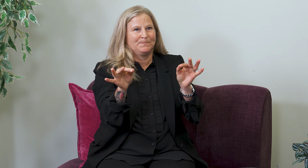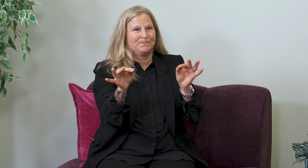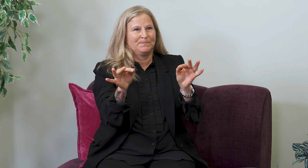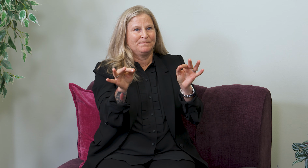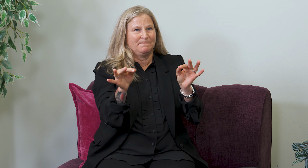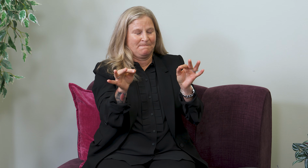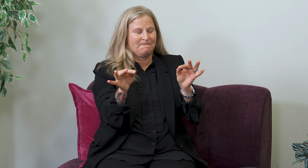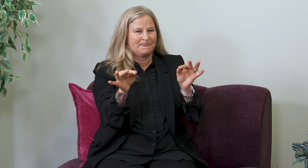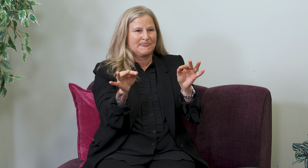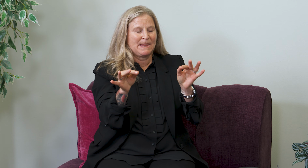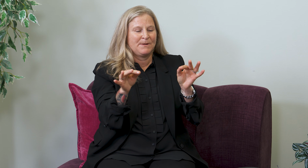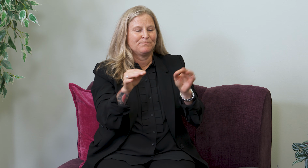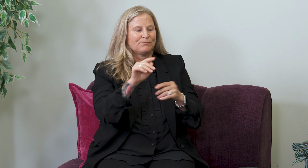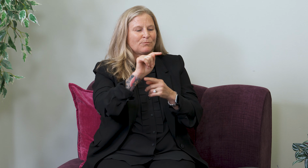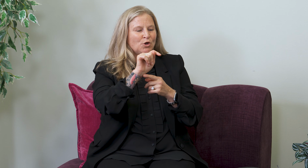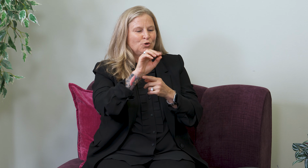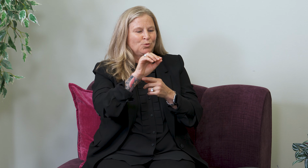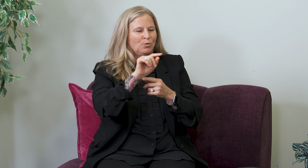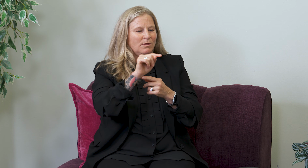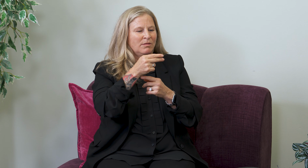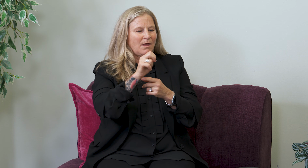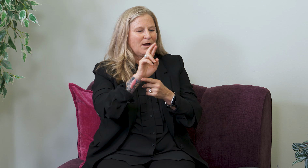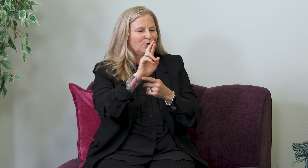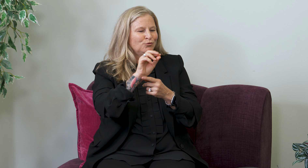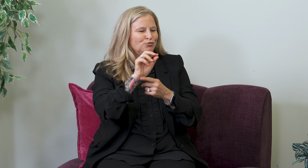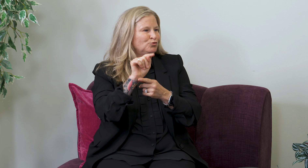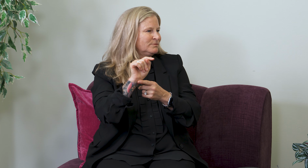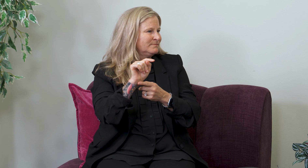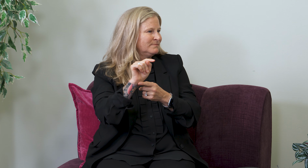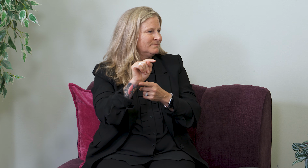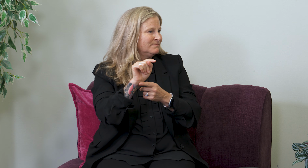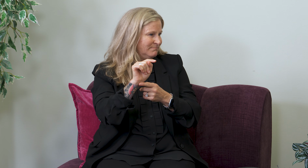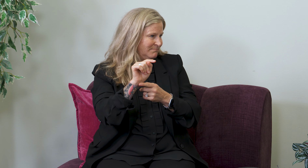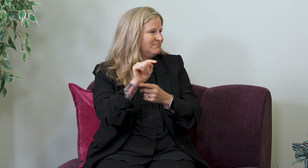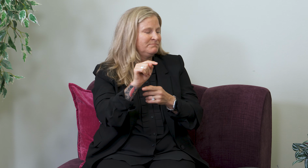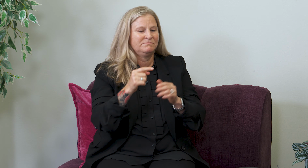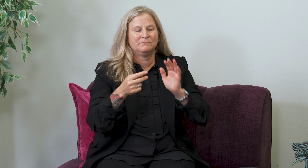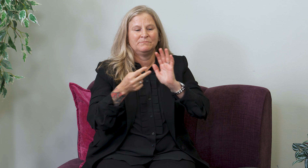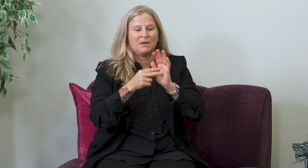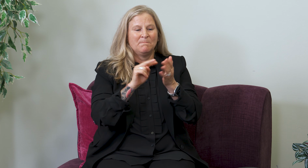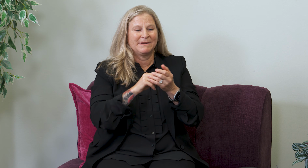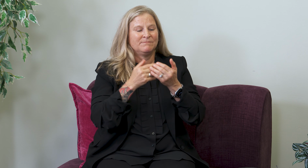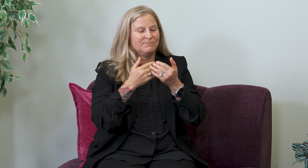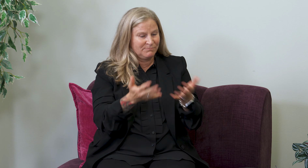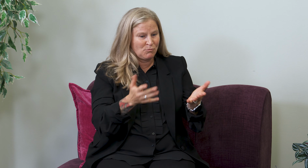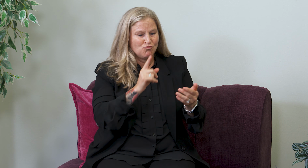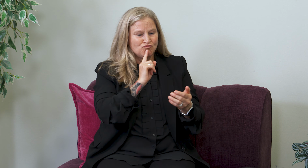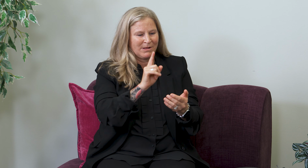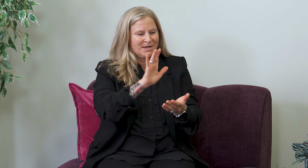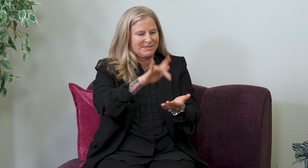I would say one simple phrase: “To the root.”